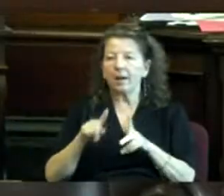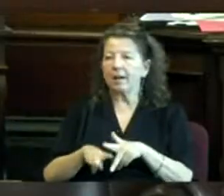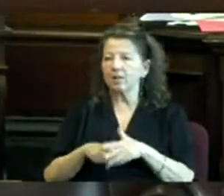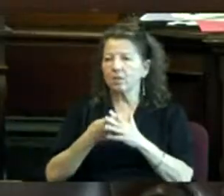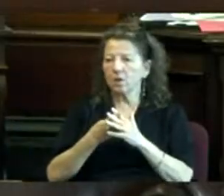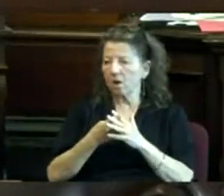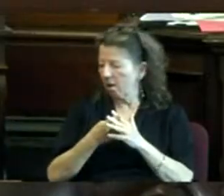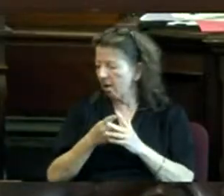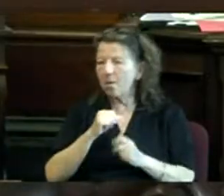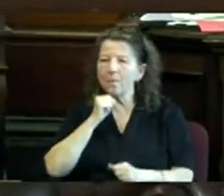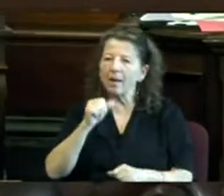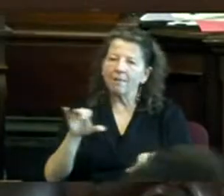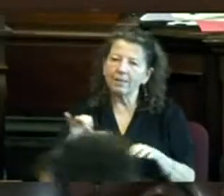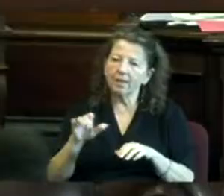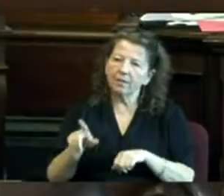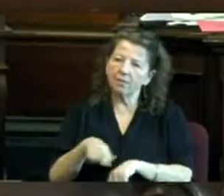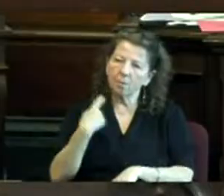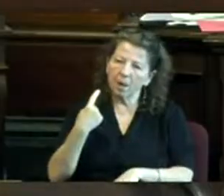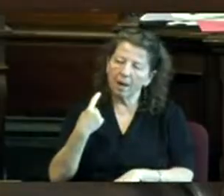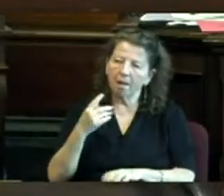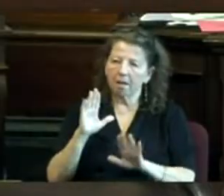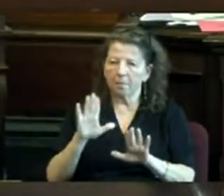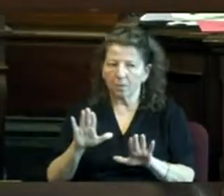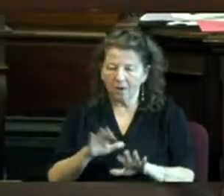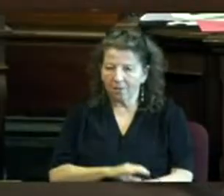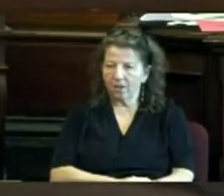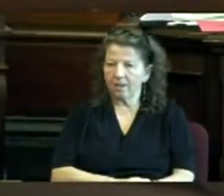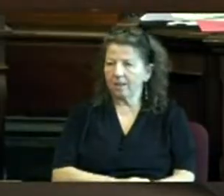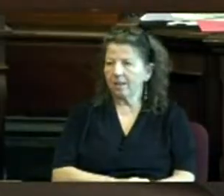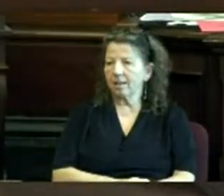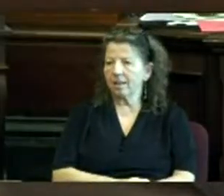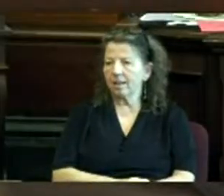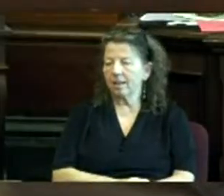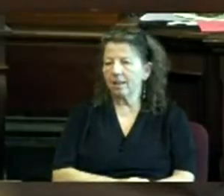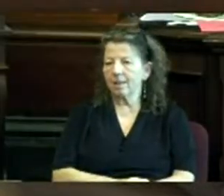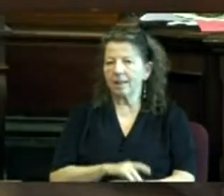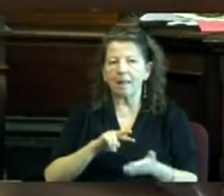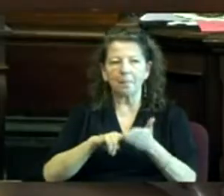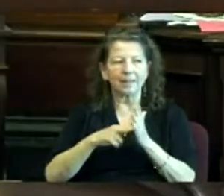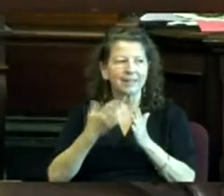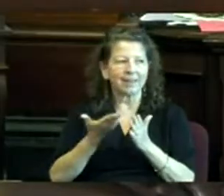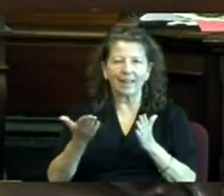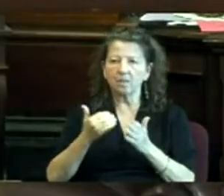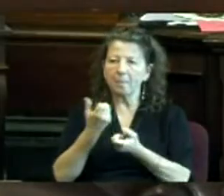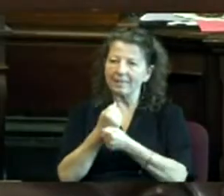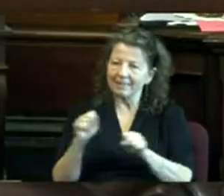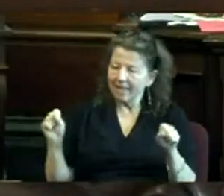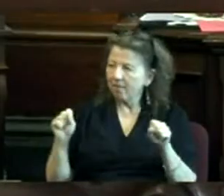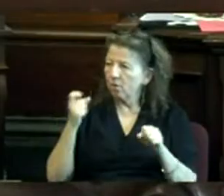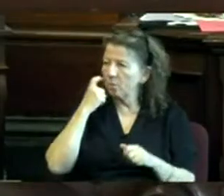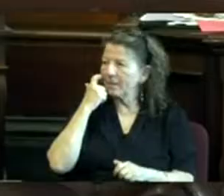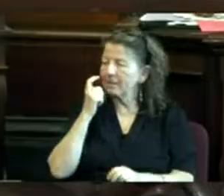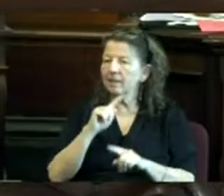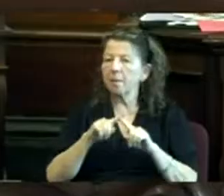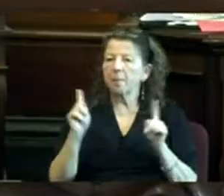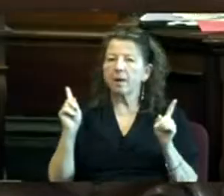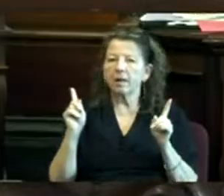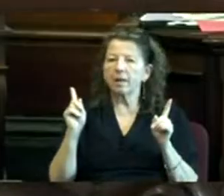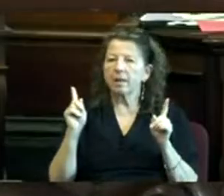that all of you are well and your families are well. I want to start off, we haven't done this in a while, and I'm